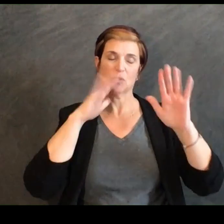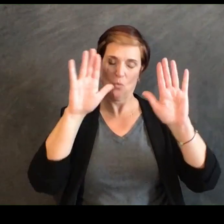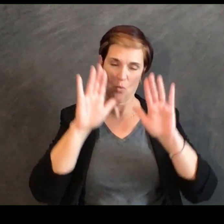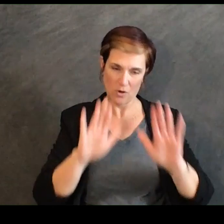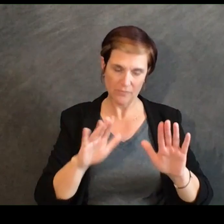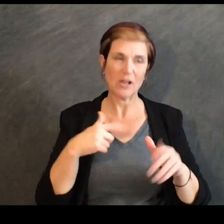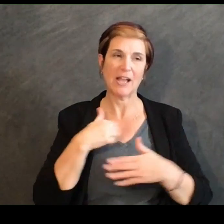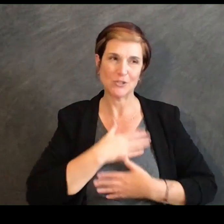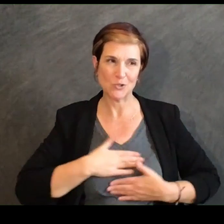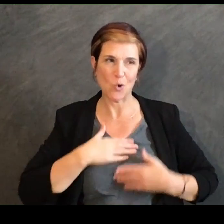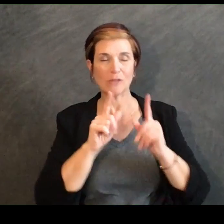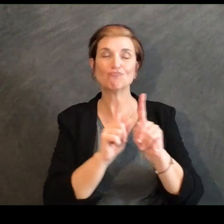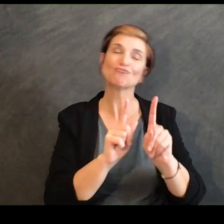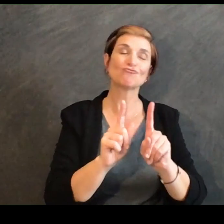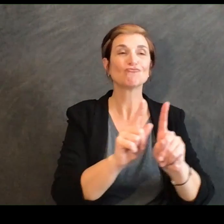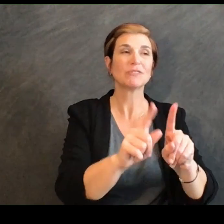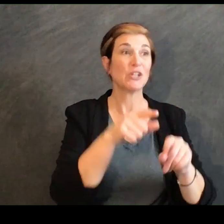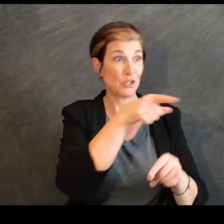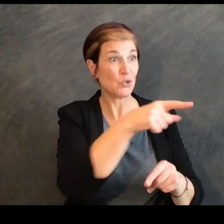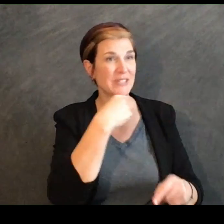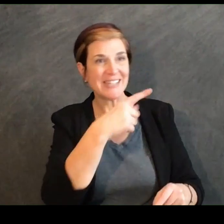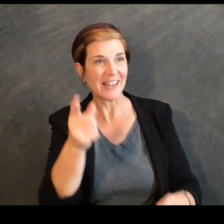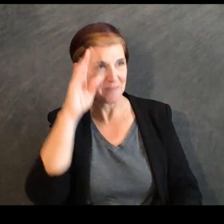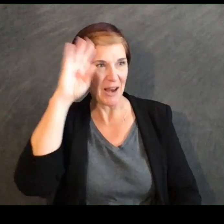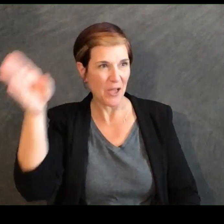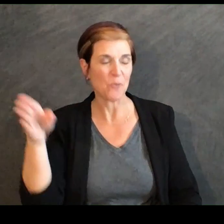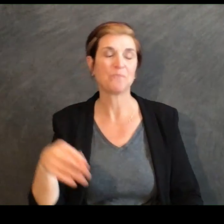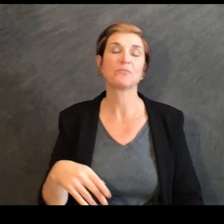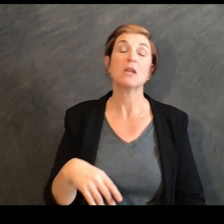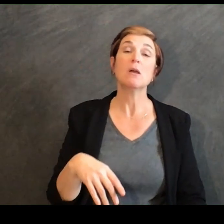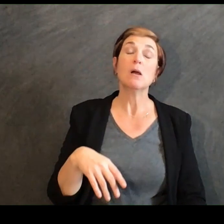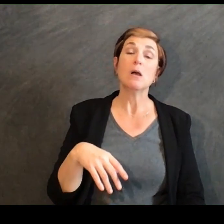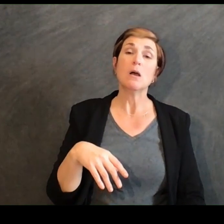him so just say hello to him but we we talked about everything we talked about